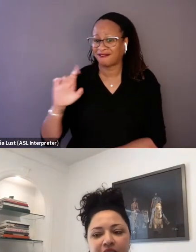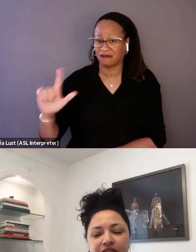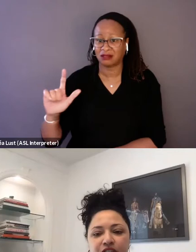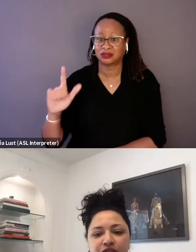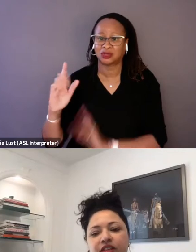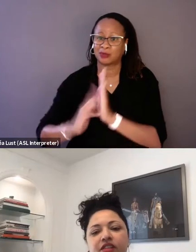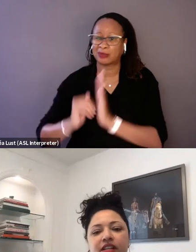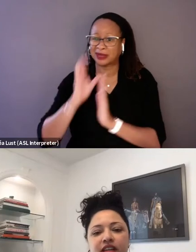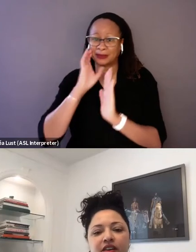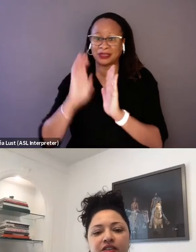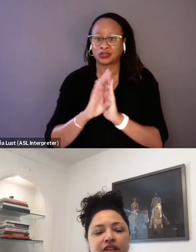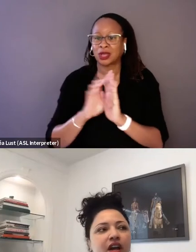you have to use Nelson as a character.